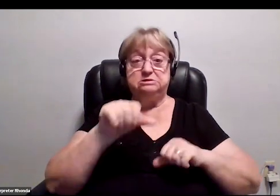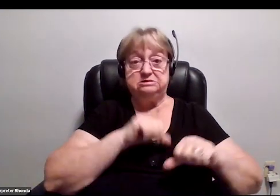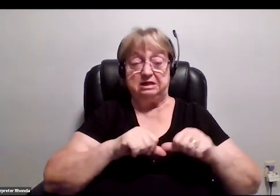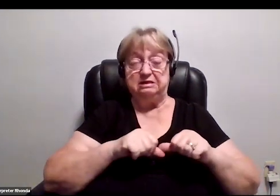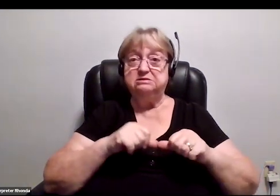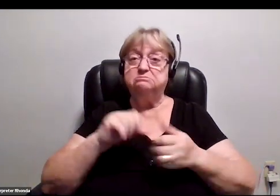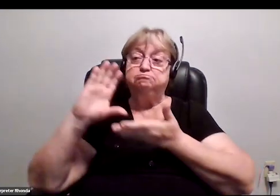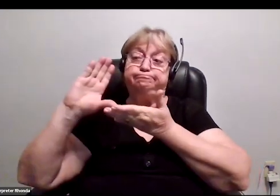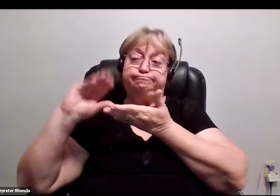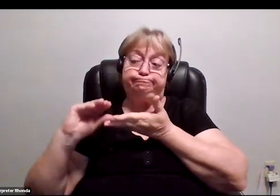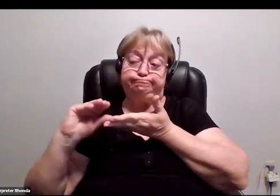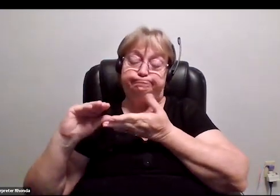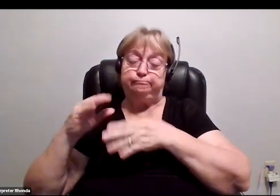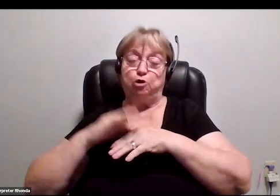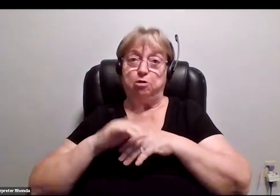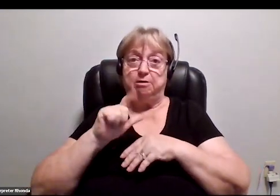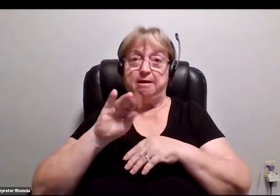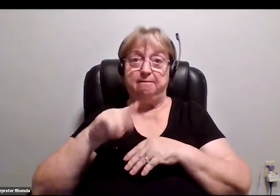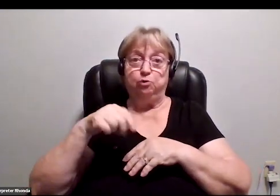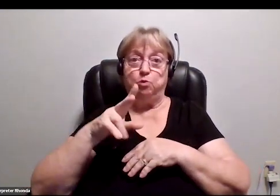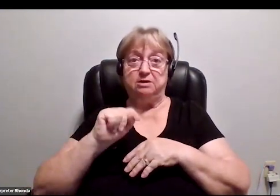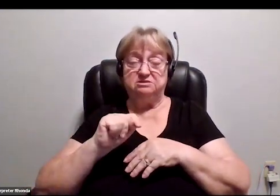on the LabQuest in exchange for using it in videos.